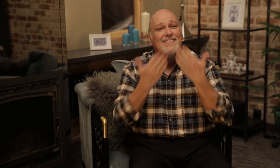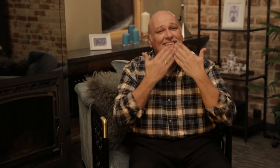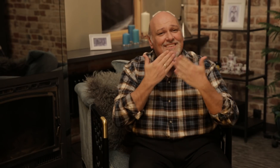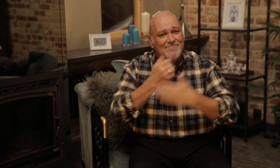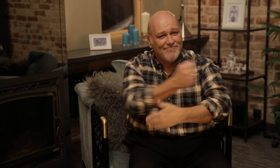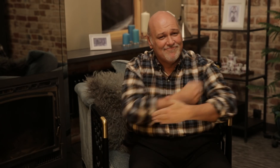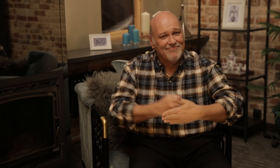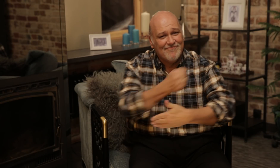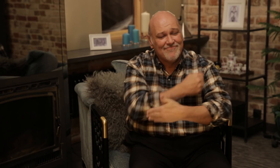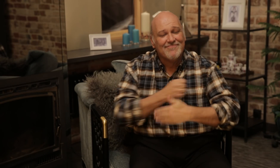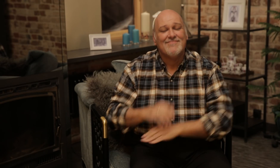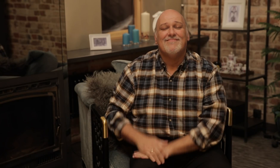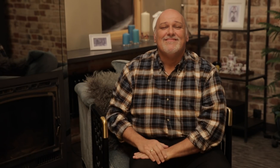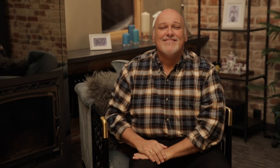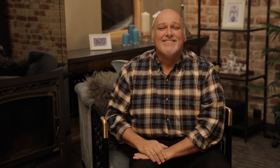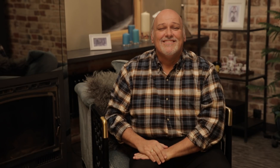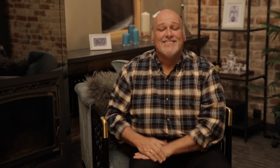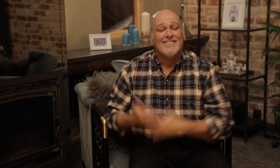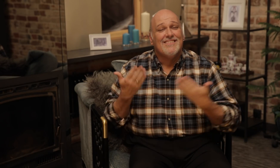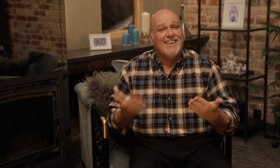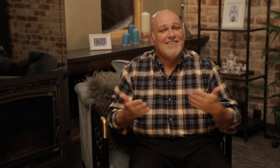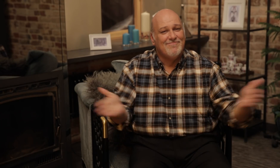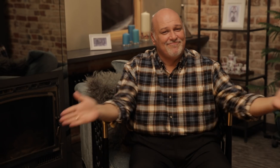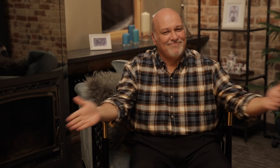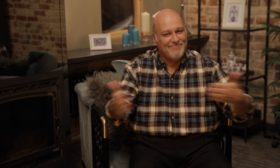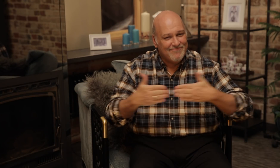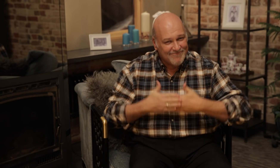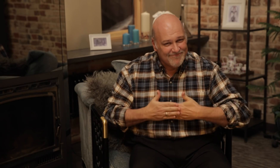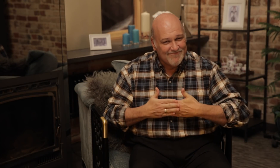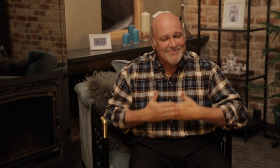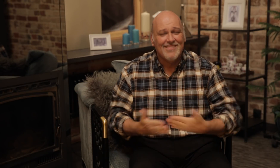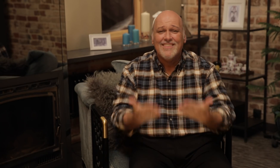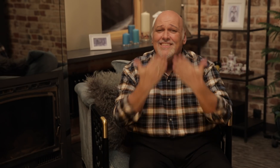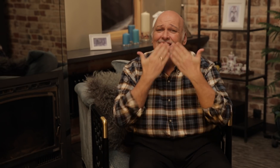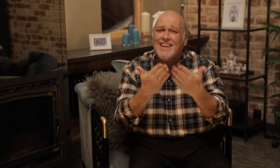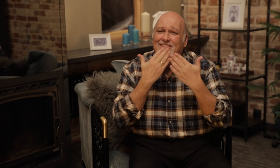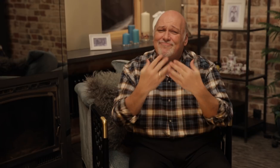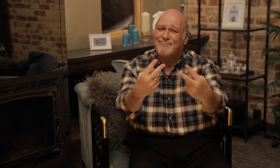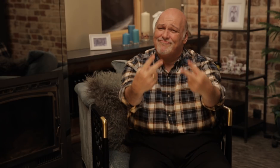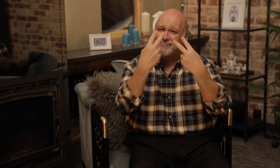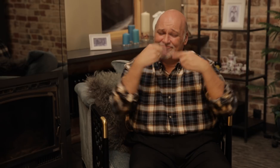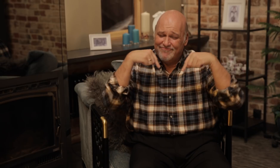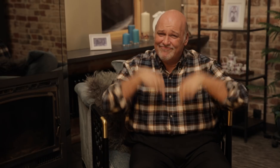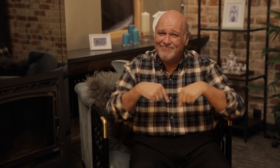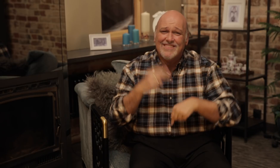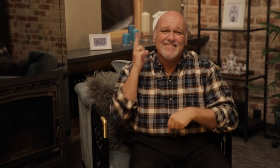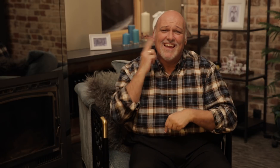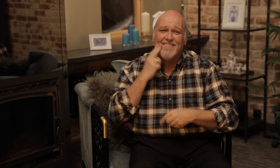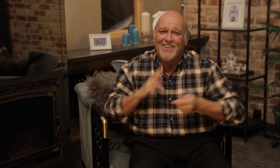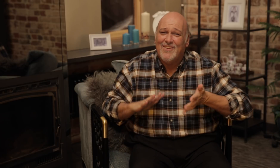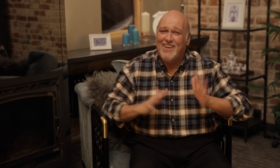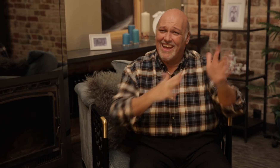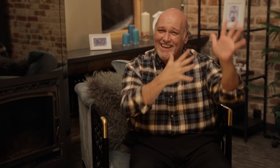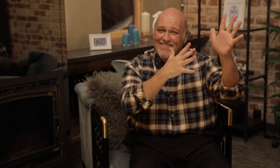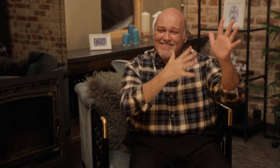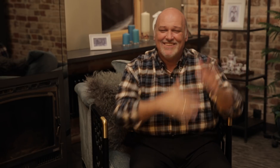Thanks, Jeffrey! Today’s show has come to an end so thank you for watching DeafWaves.